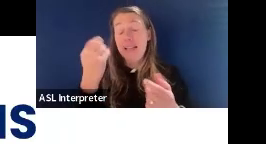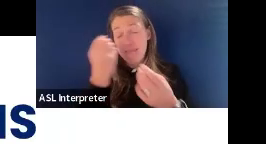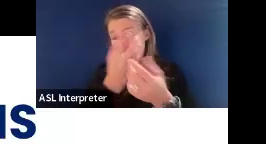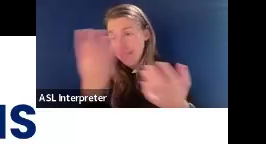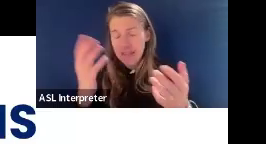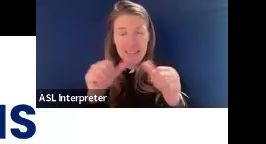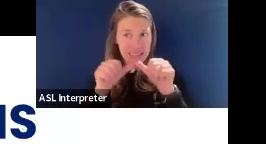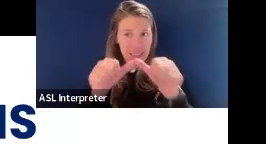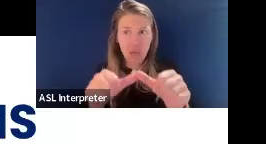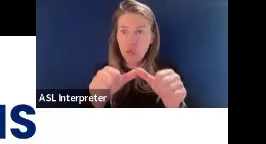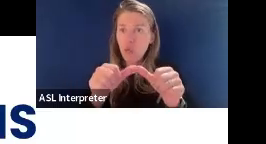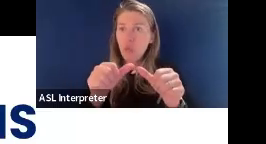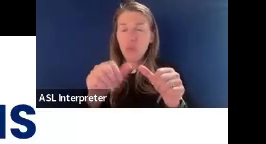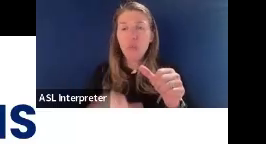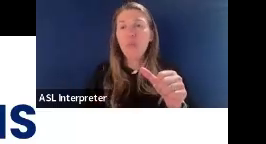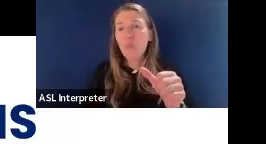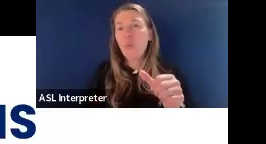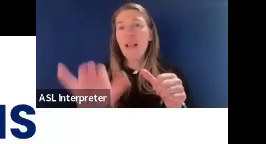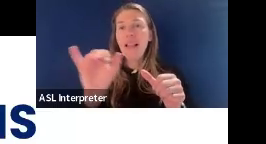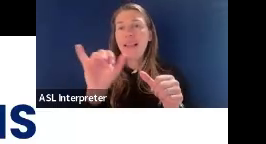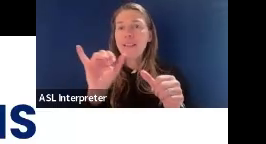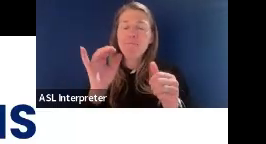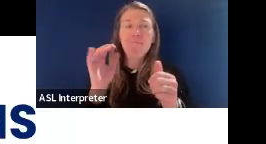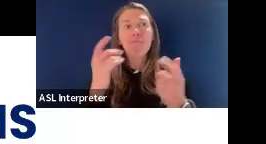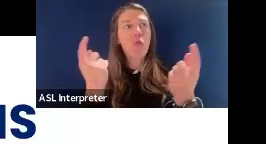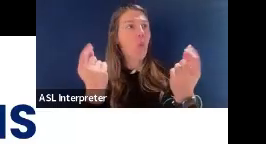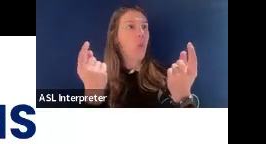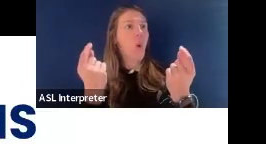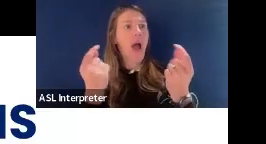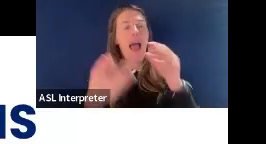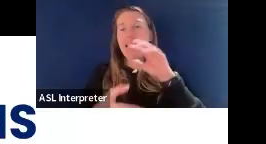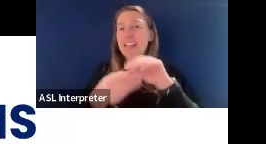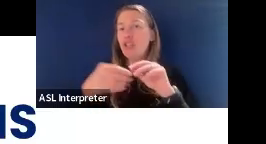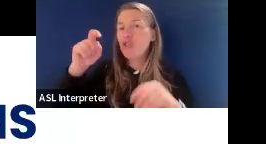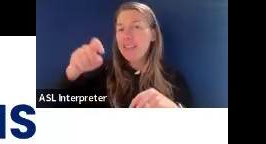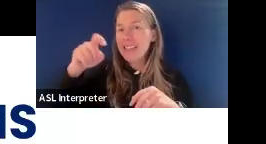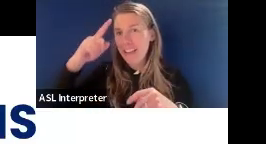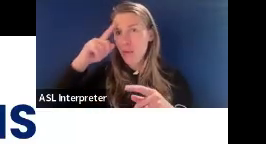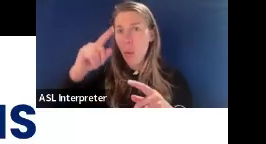I'll say that it's ongoing in terms of what additional need for exceptions might